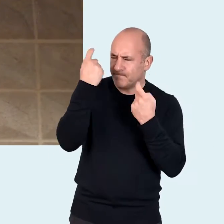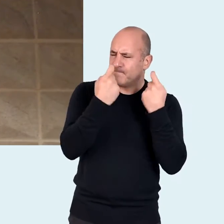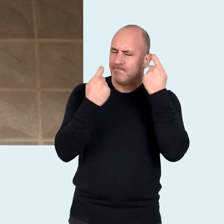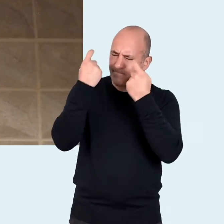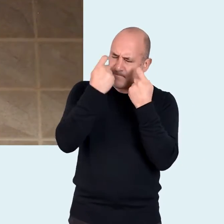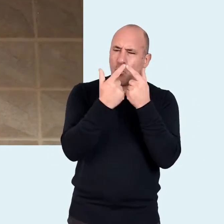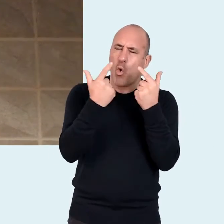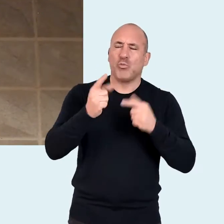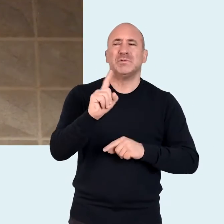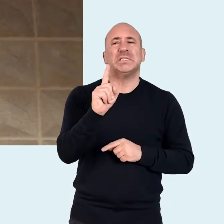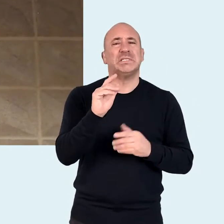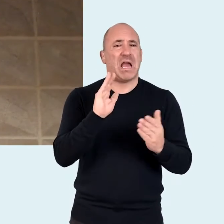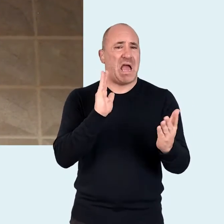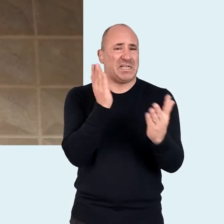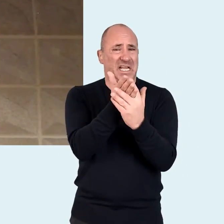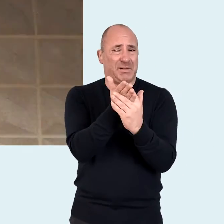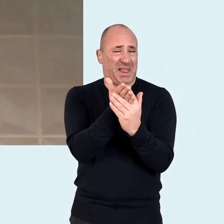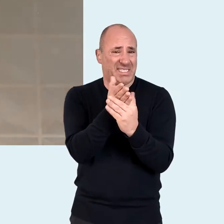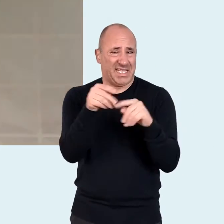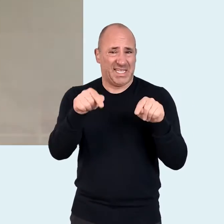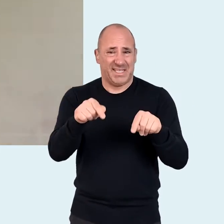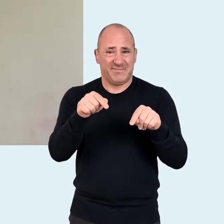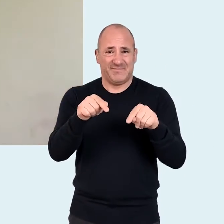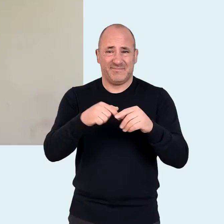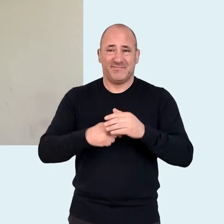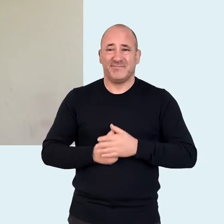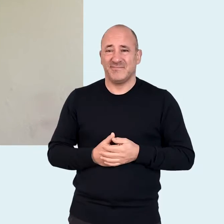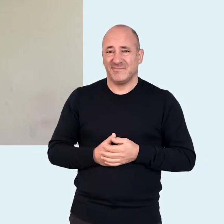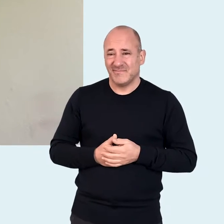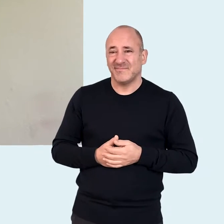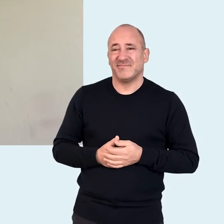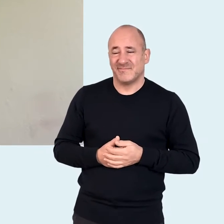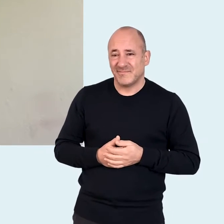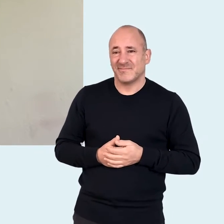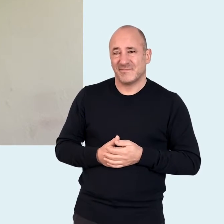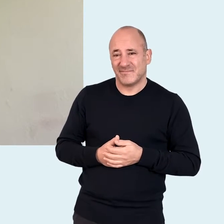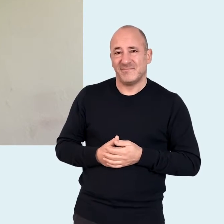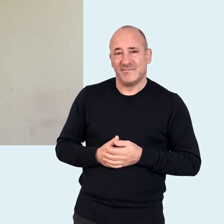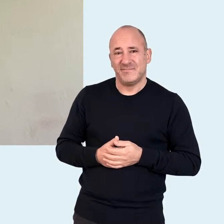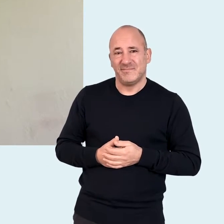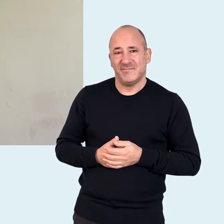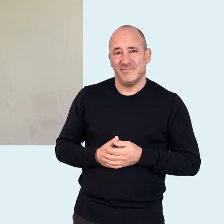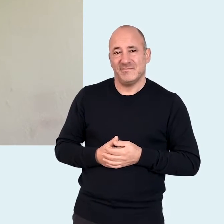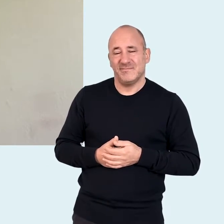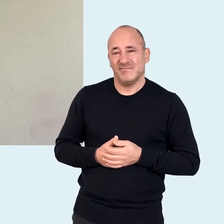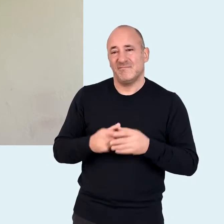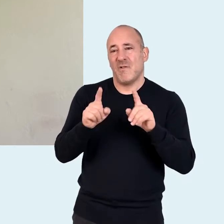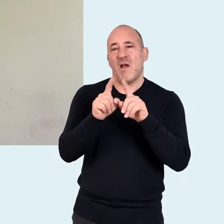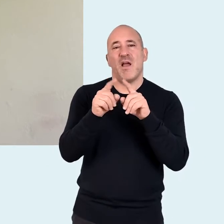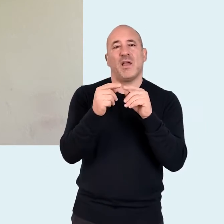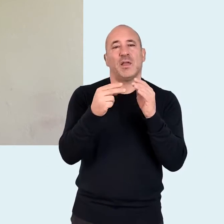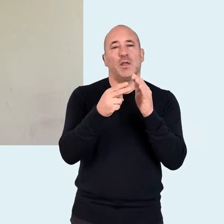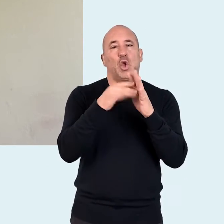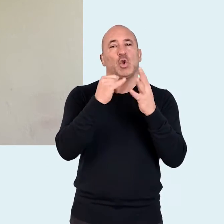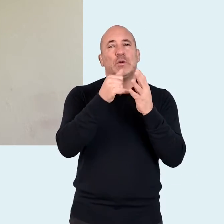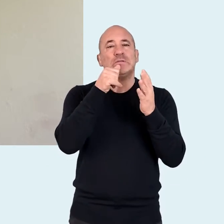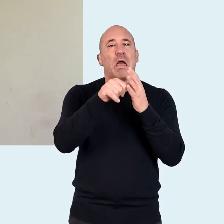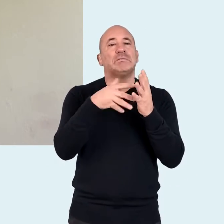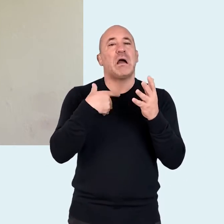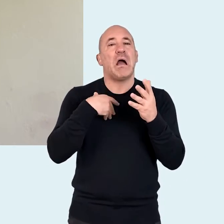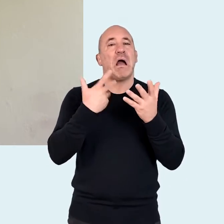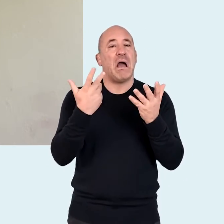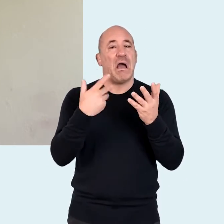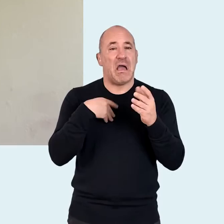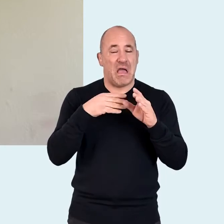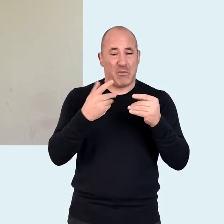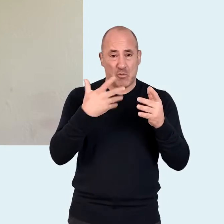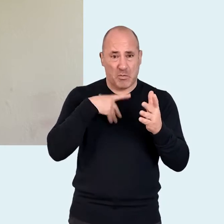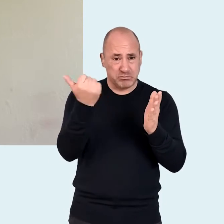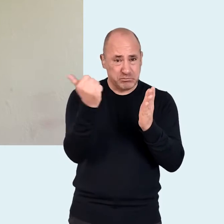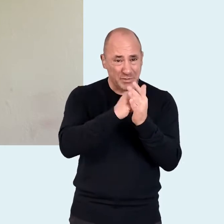as a way to communicate. But we think a lot about accessibility. So we provide a newsletter